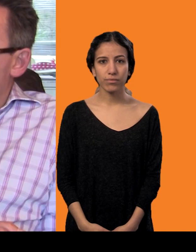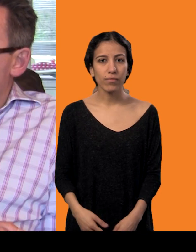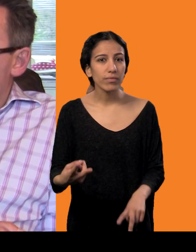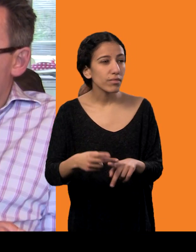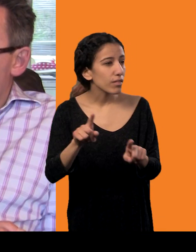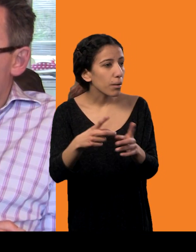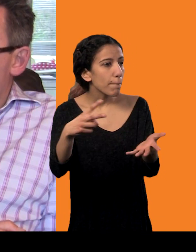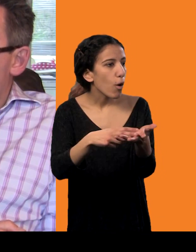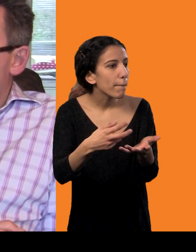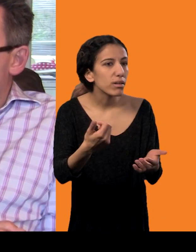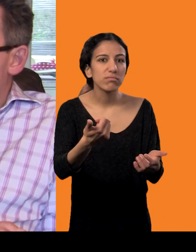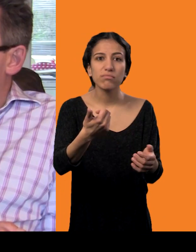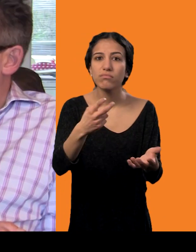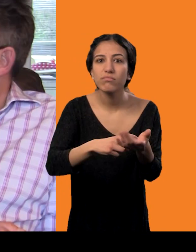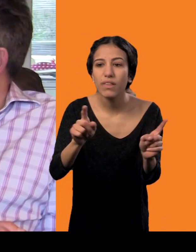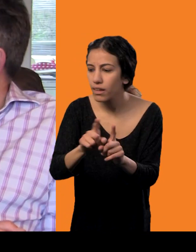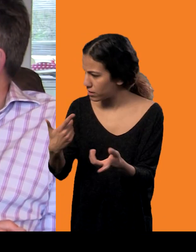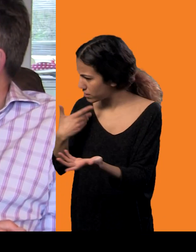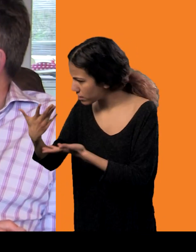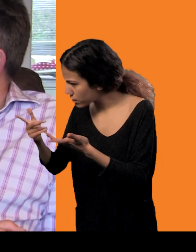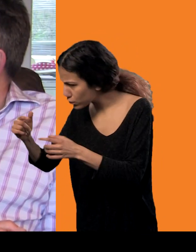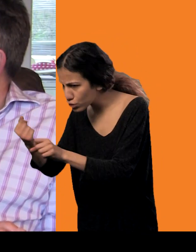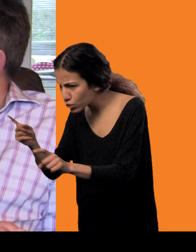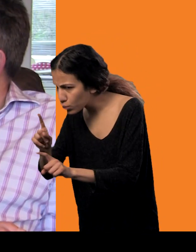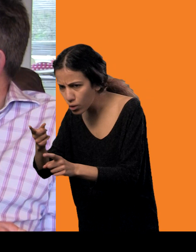Helen: But on the whole if it's a general appointment I would say to her